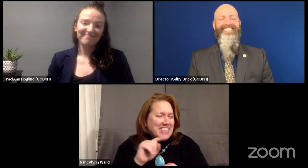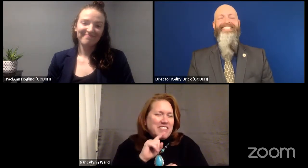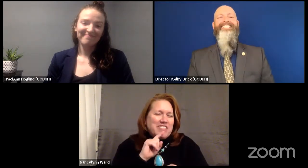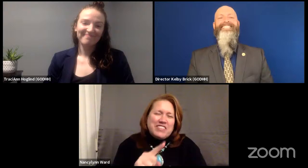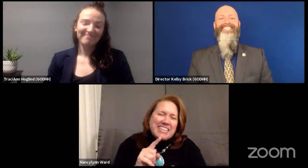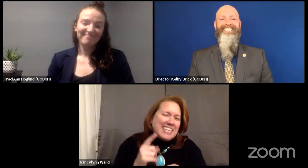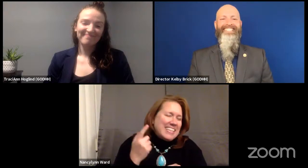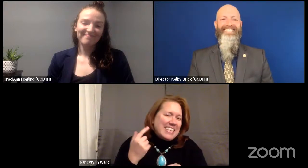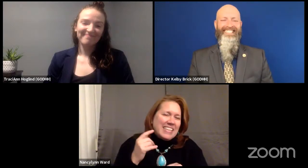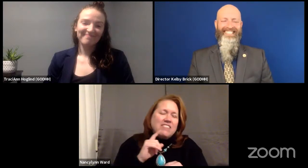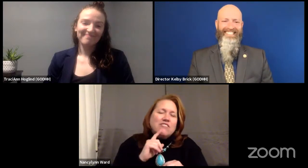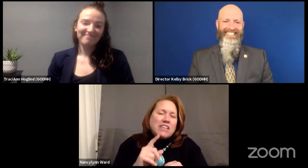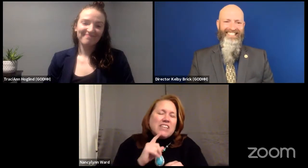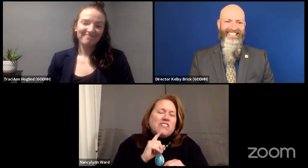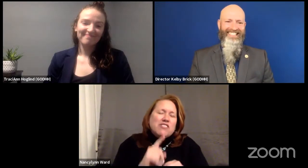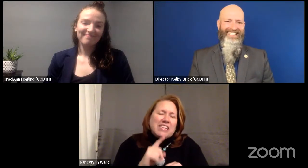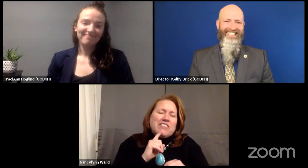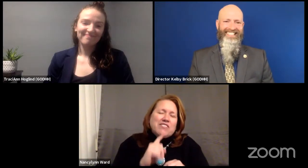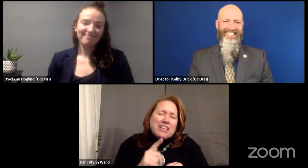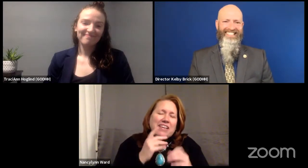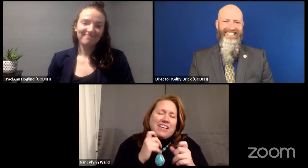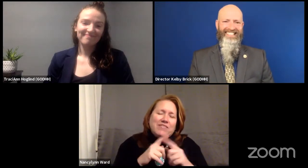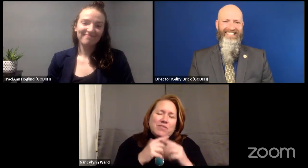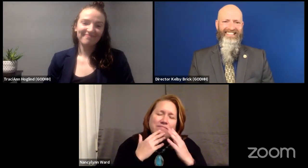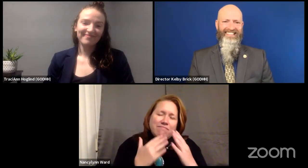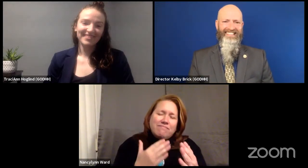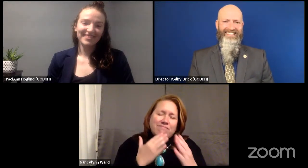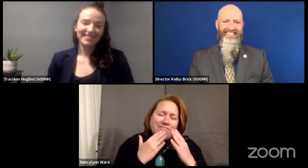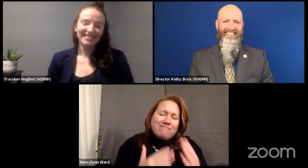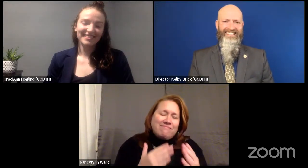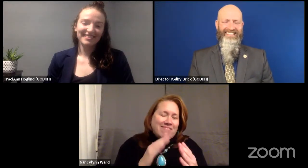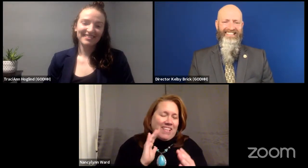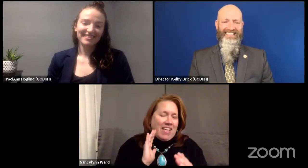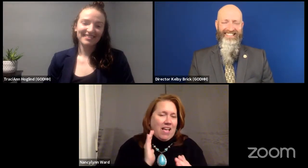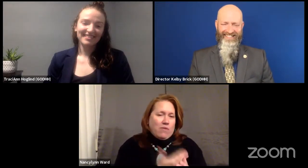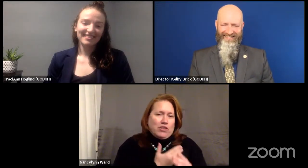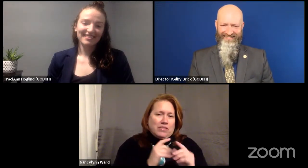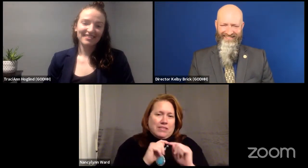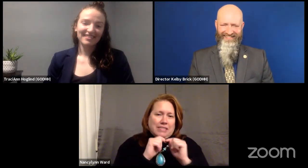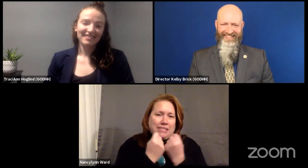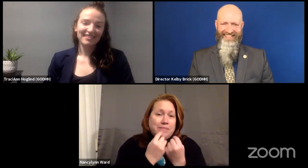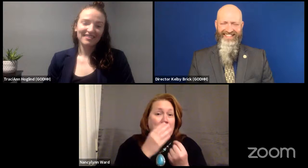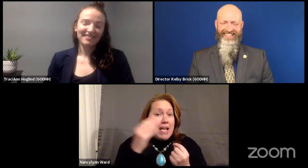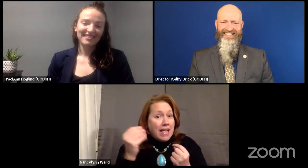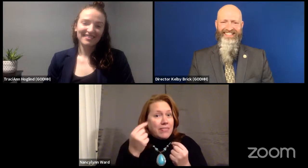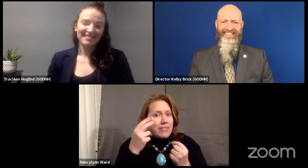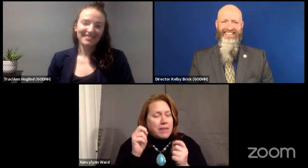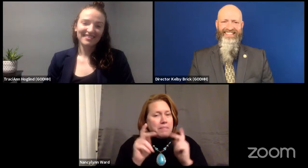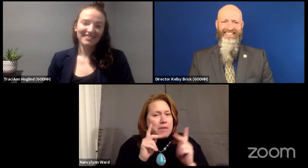think I could have done it without them. So really, really, I have to thank our amazing